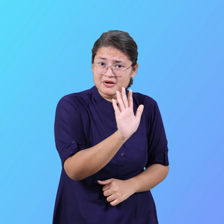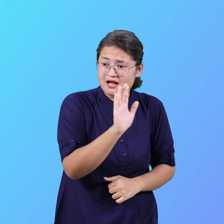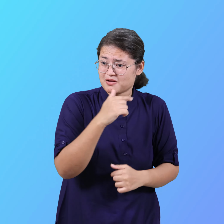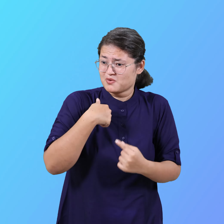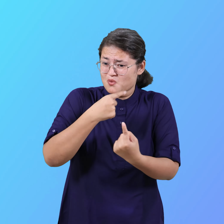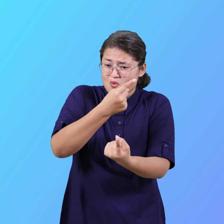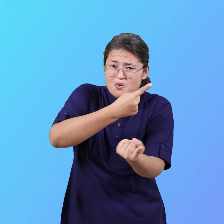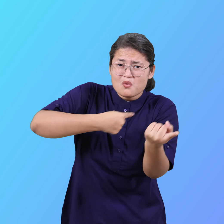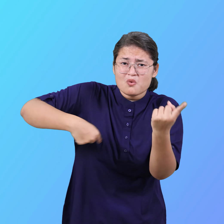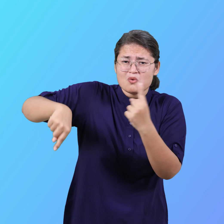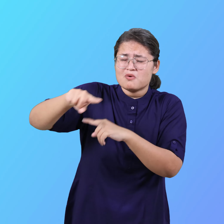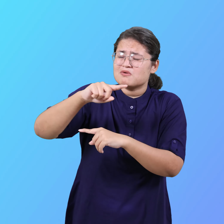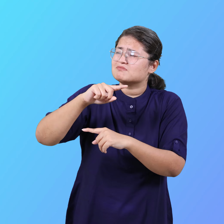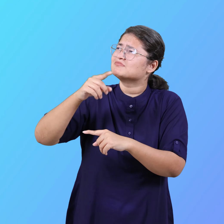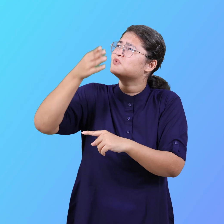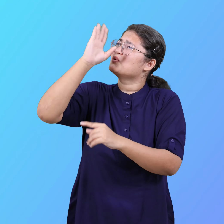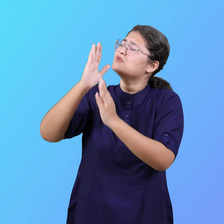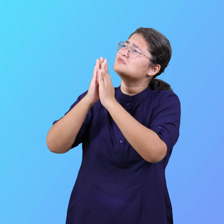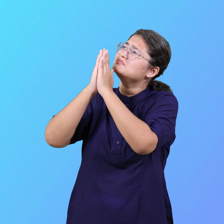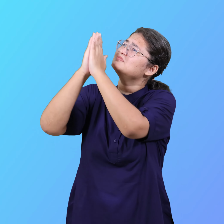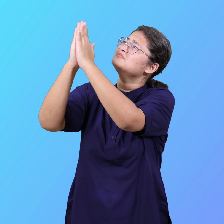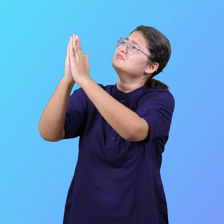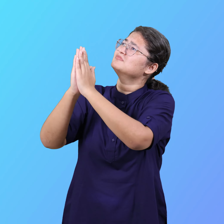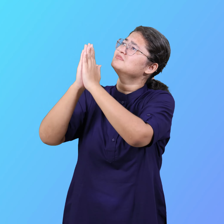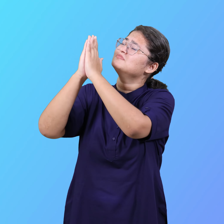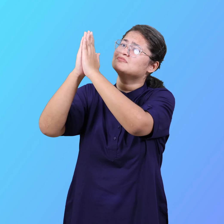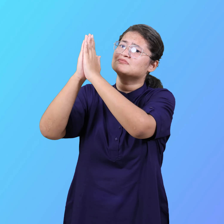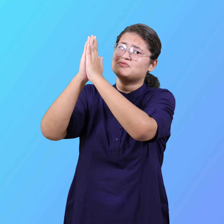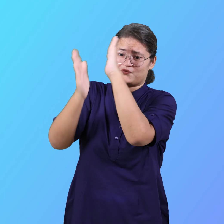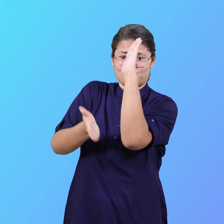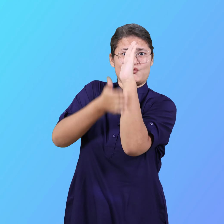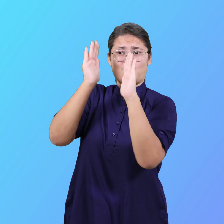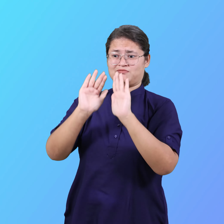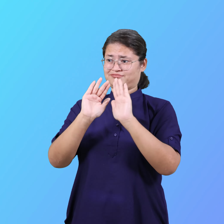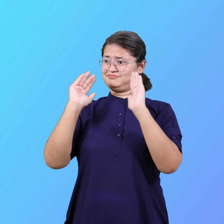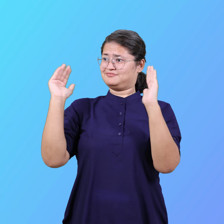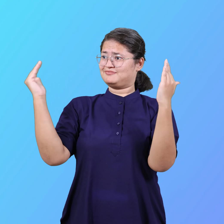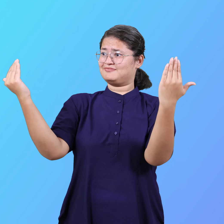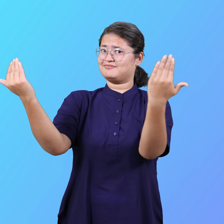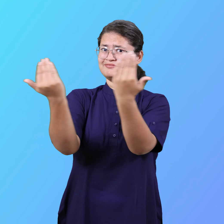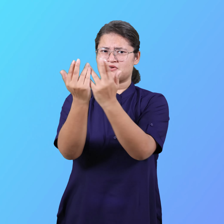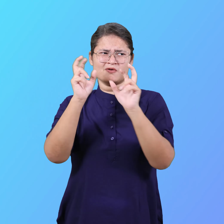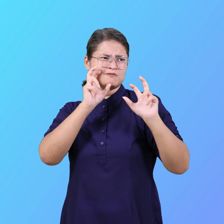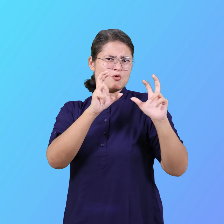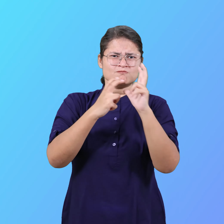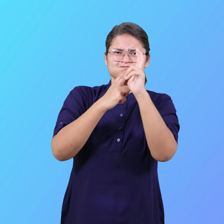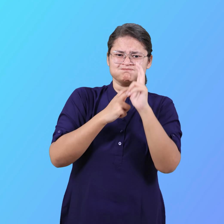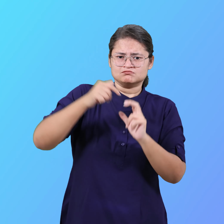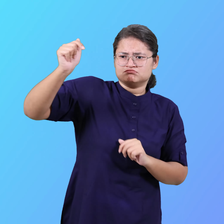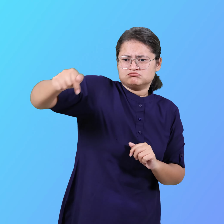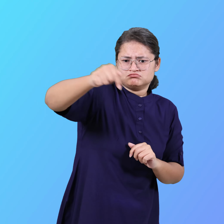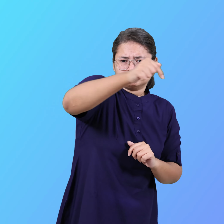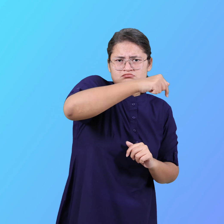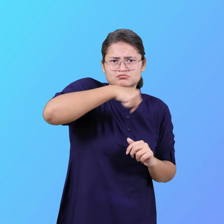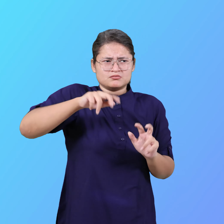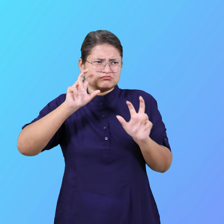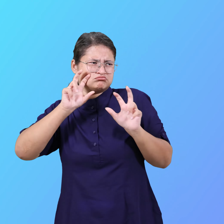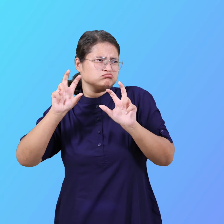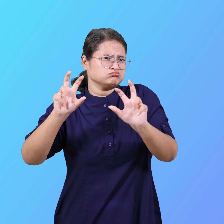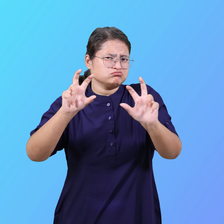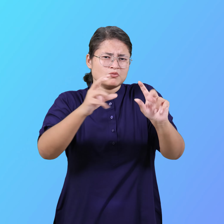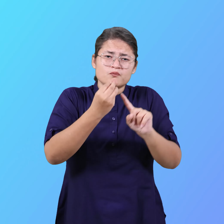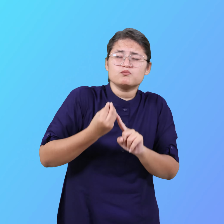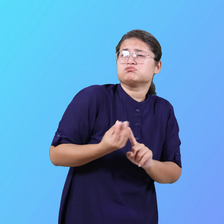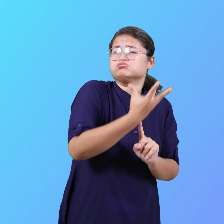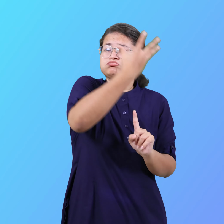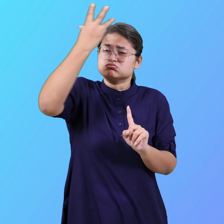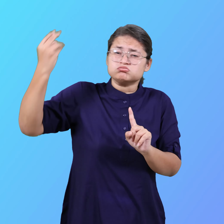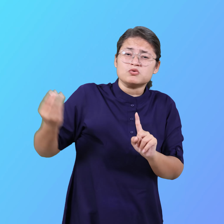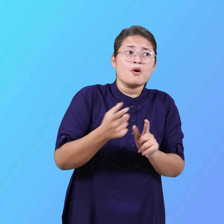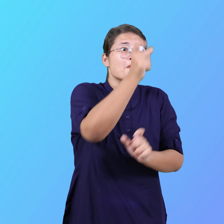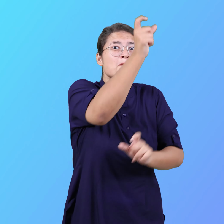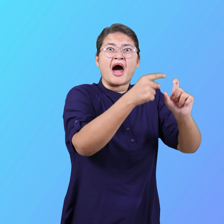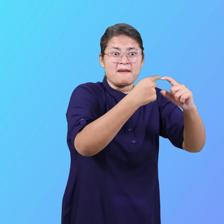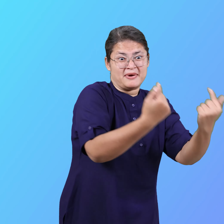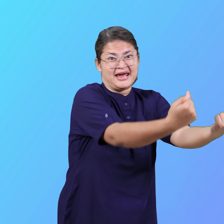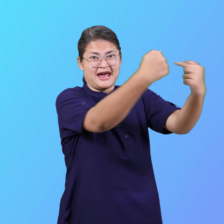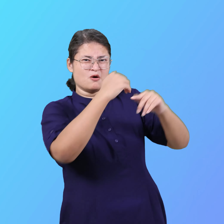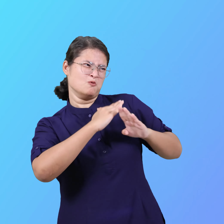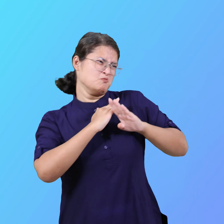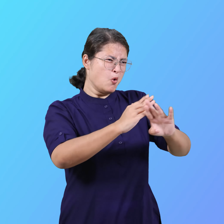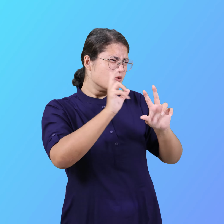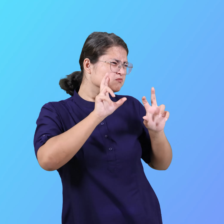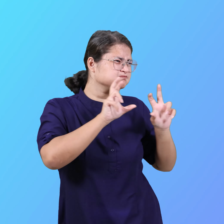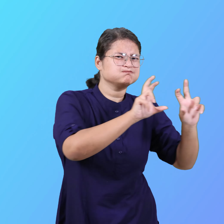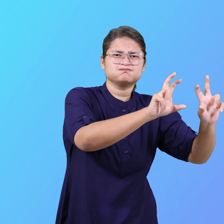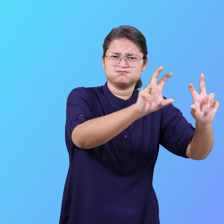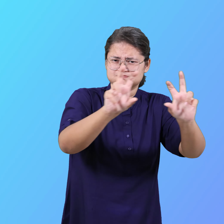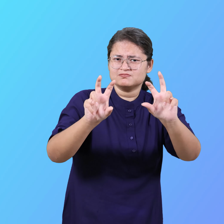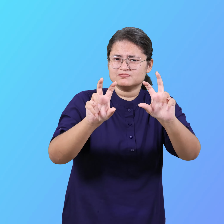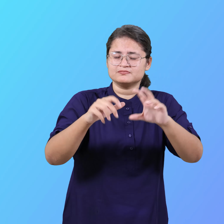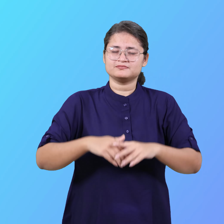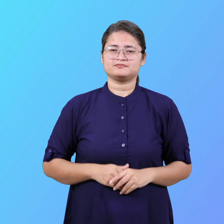But we prayed to our God. And we put guards on the walls to watch for the enemy day and night.